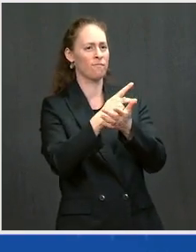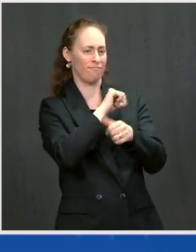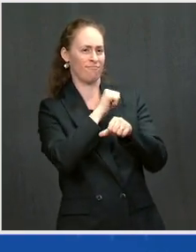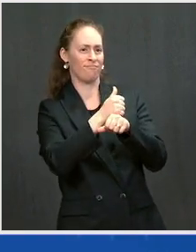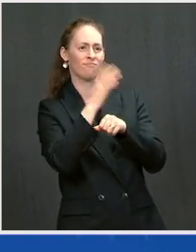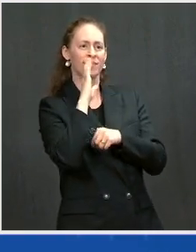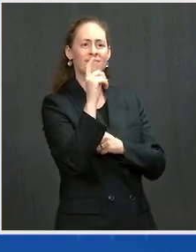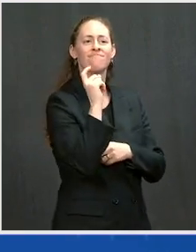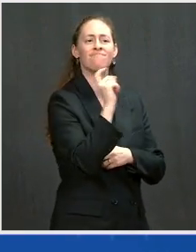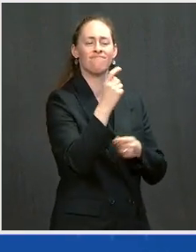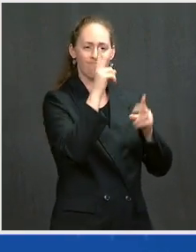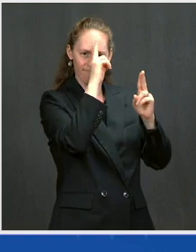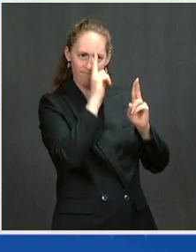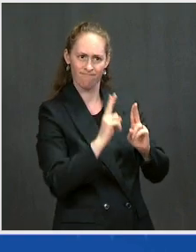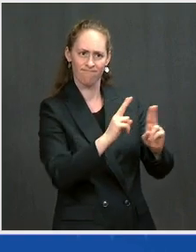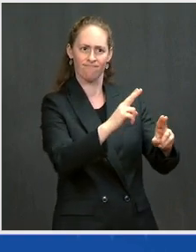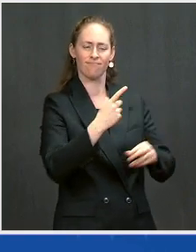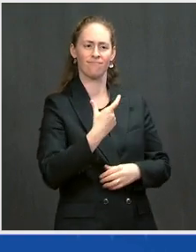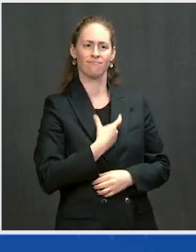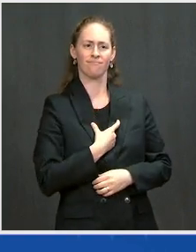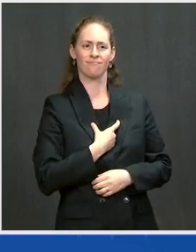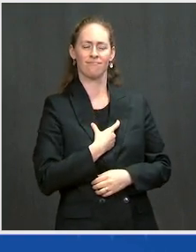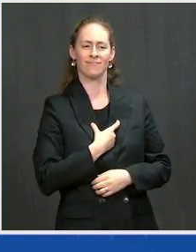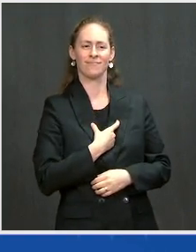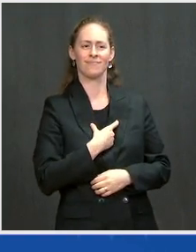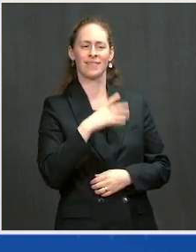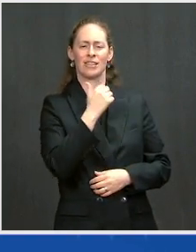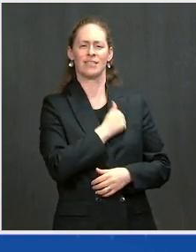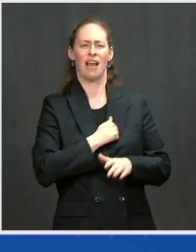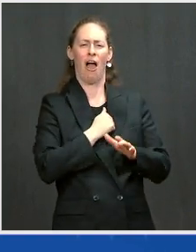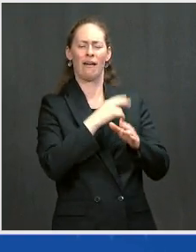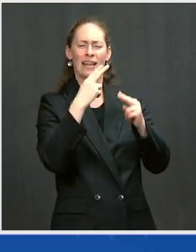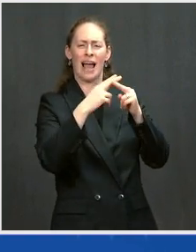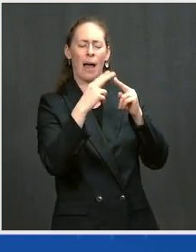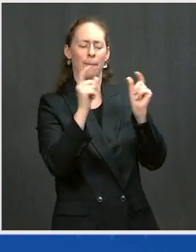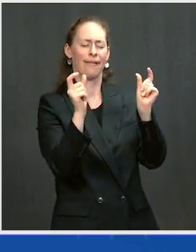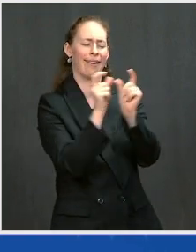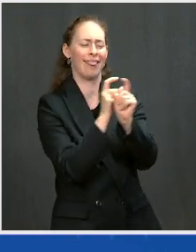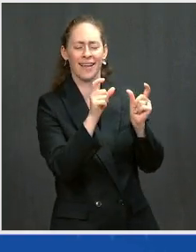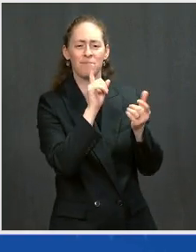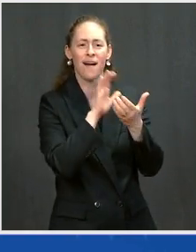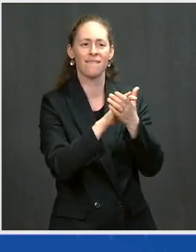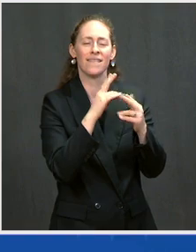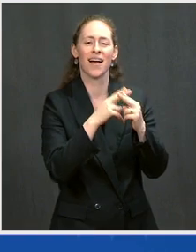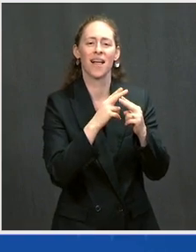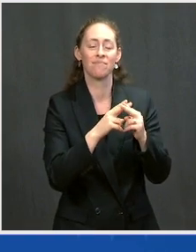but that was my mom’s name too. And you and my mom have the same eyes, although you’re much too young to be my mom.